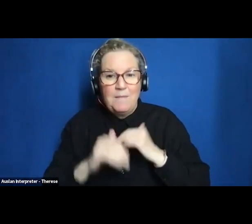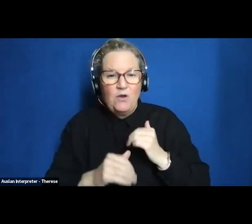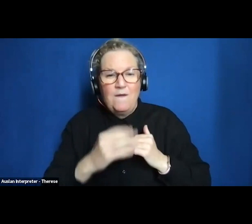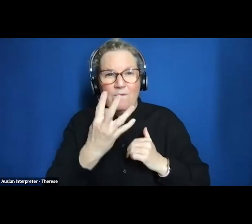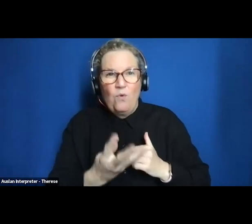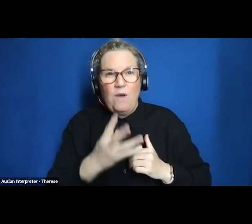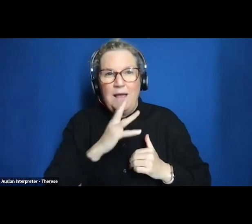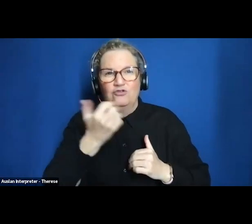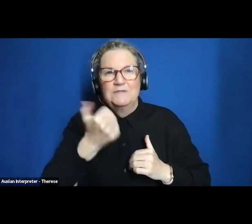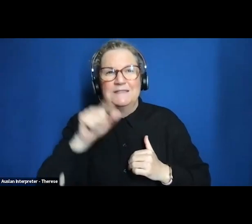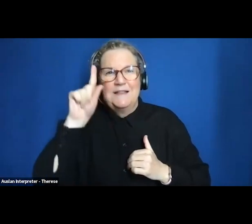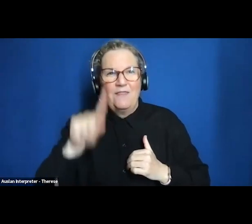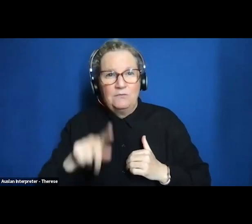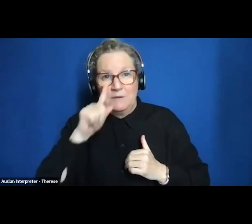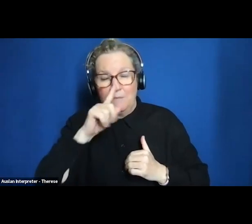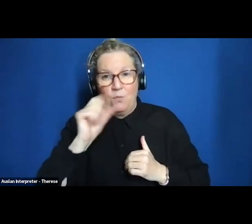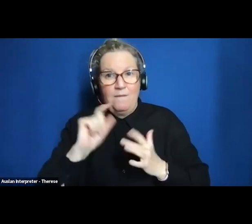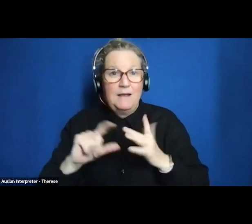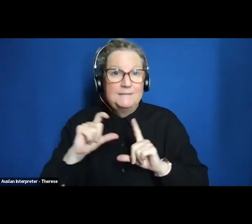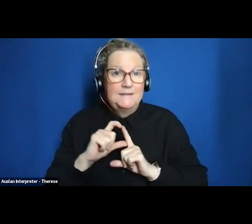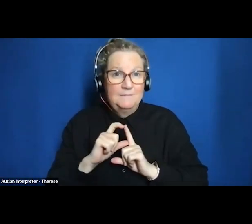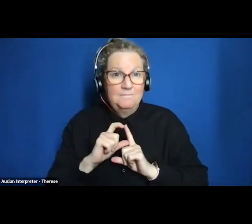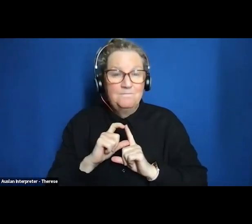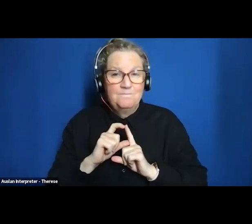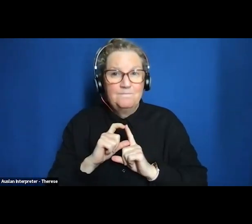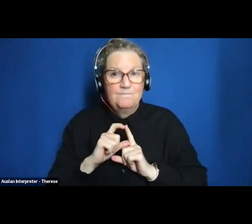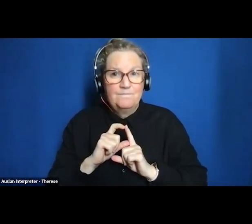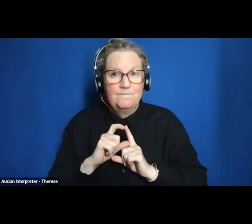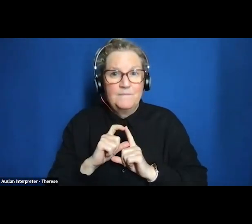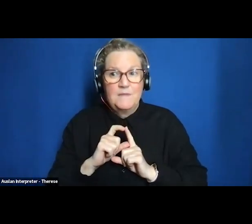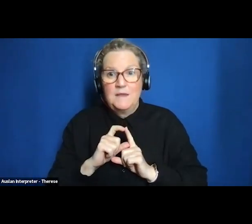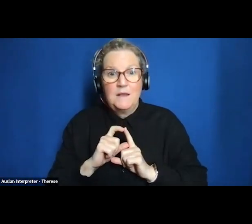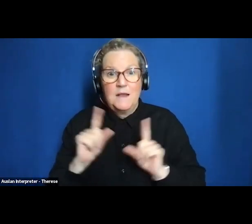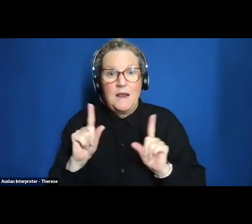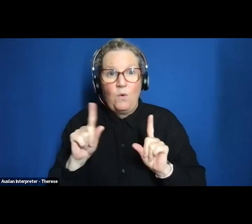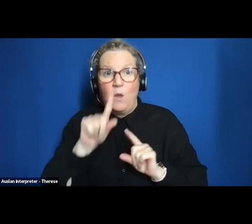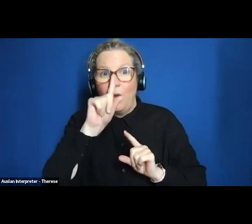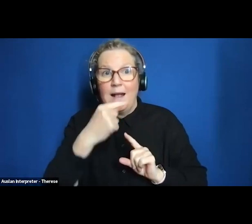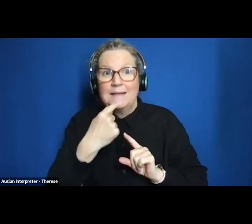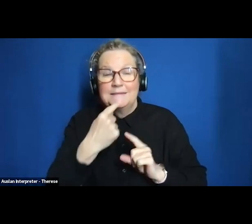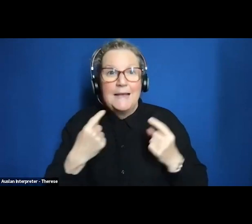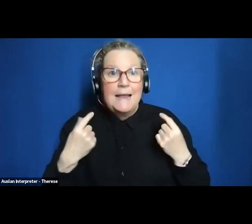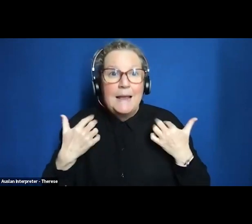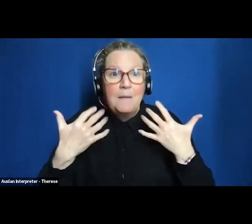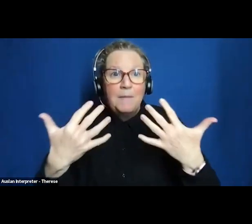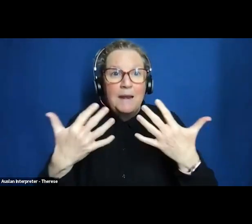people who have an intellectual disability and currently we are unable to put a number on how many people with an intellectual disability